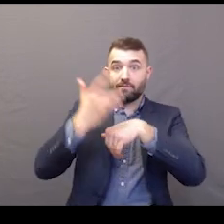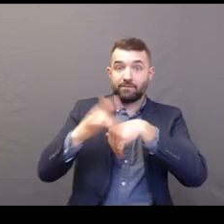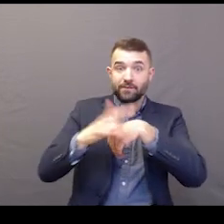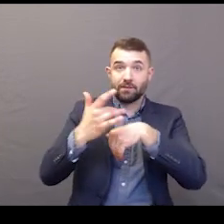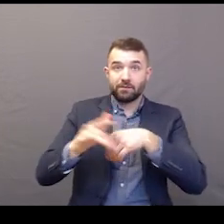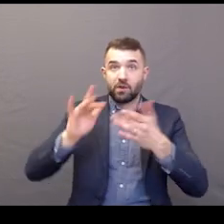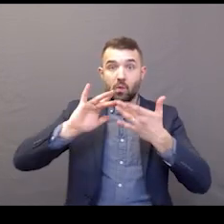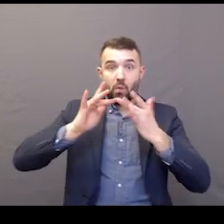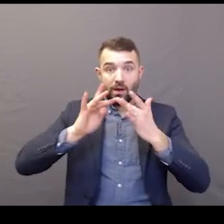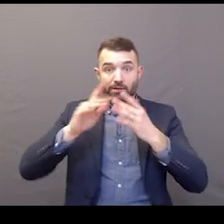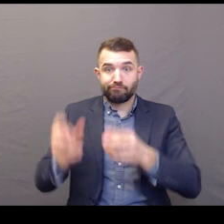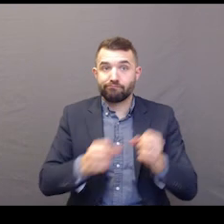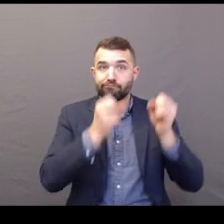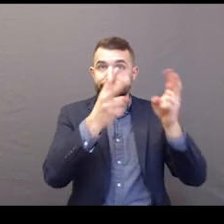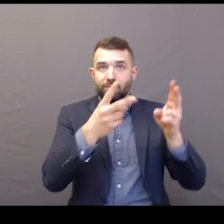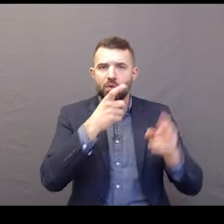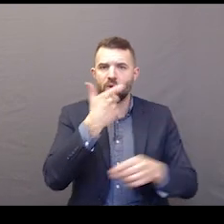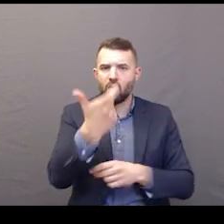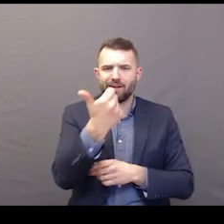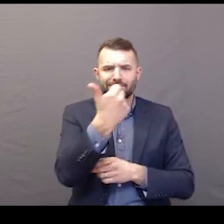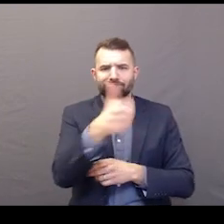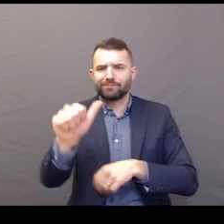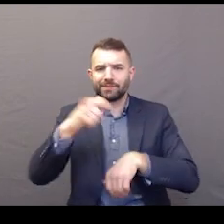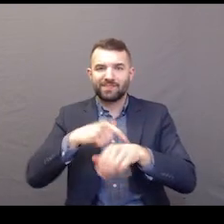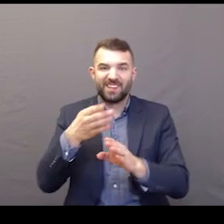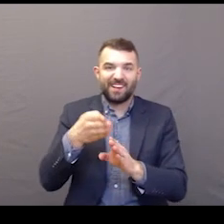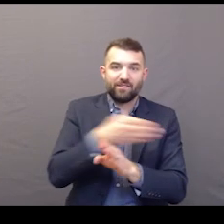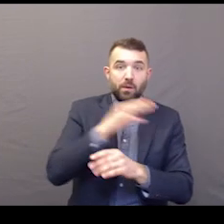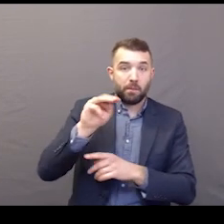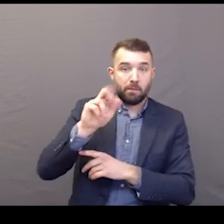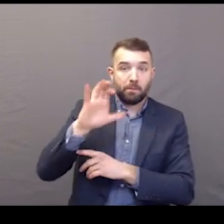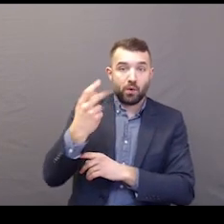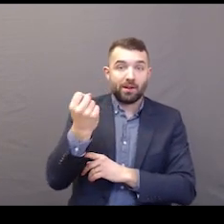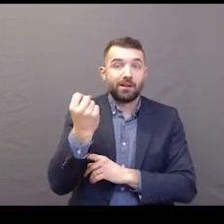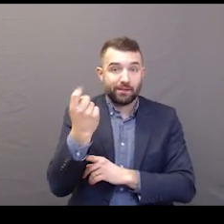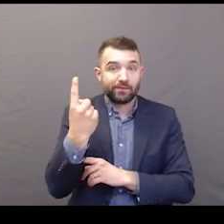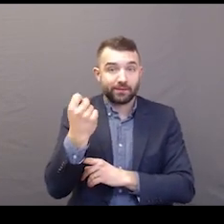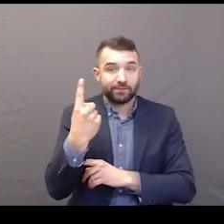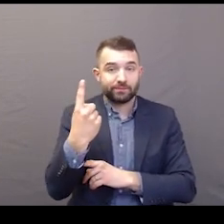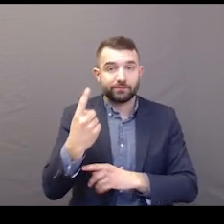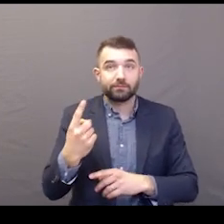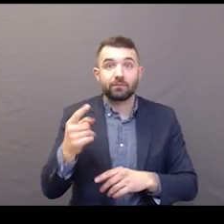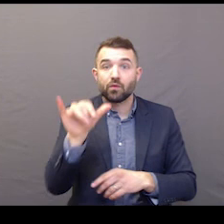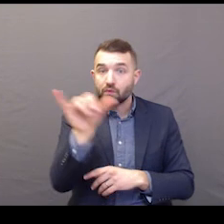so you can revisit it anytime by March 11. I also want to talk a bit about our online